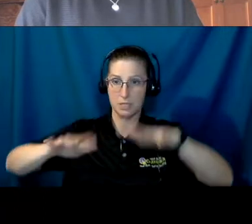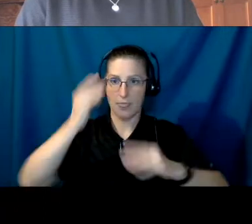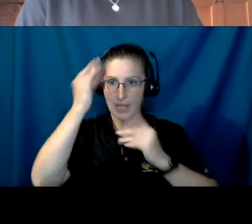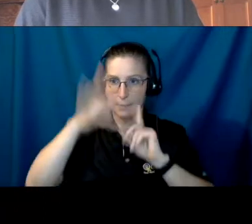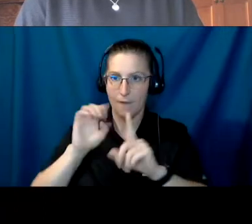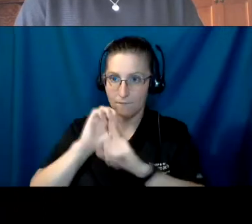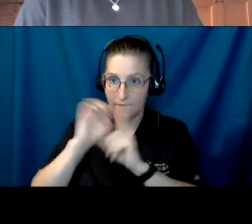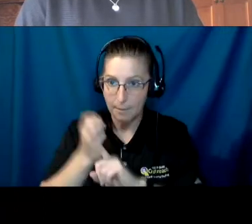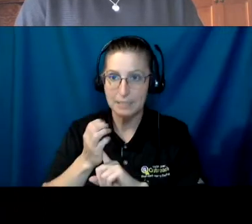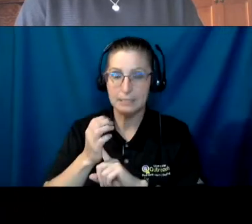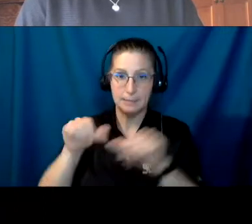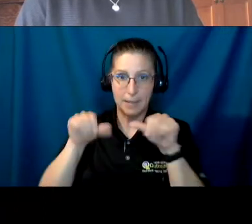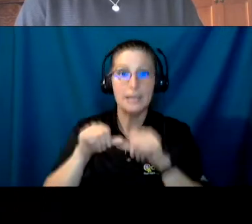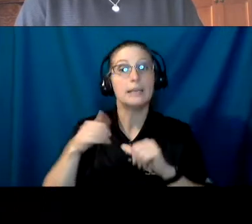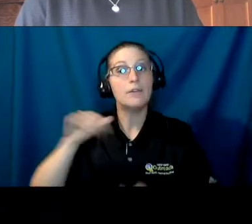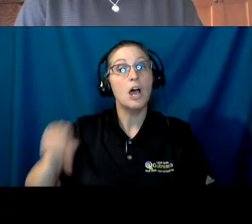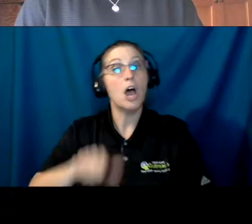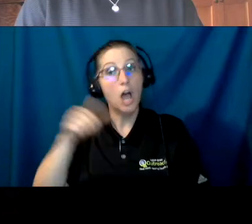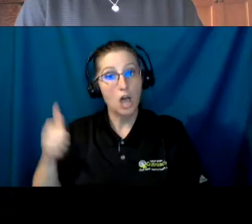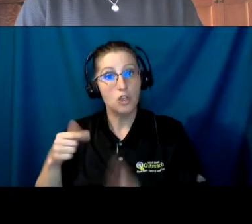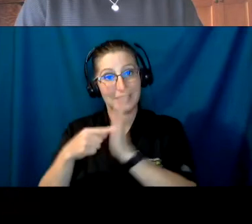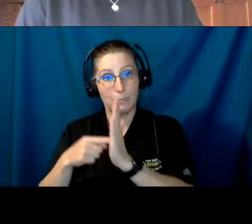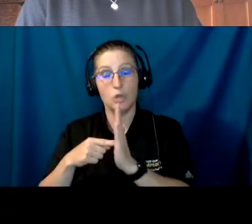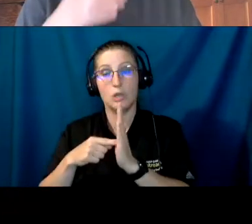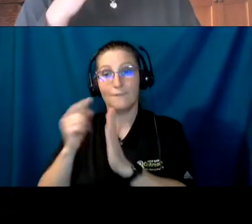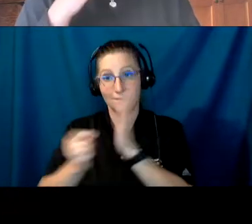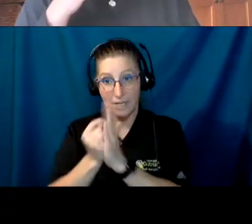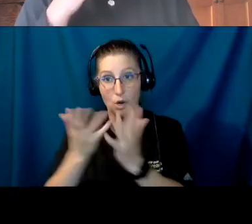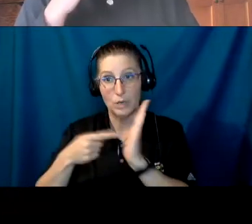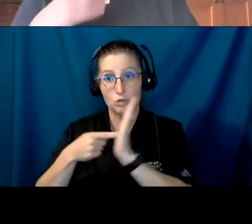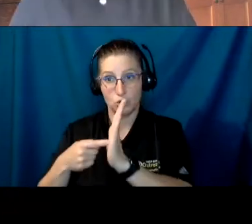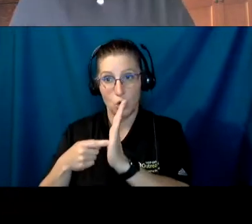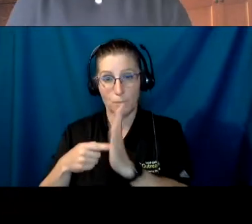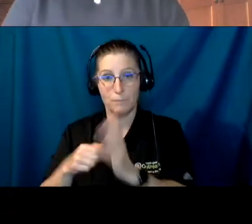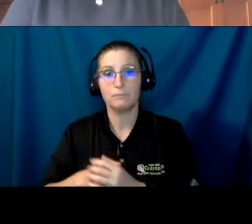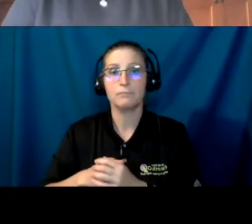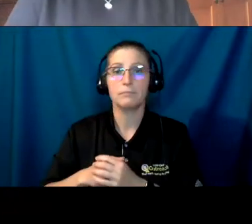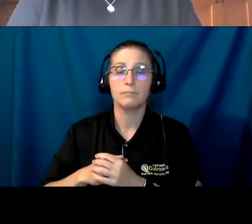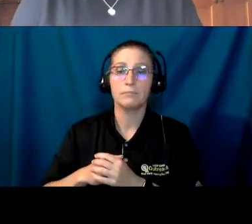space. I have an example now of a video I want to show you. This is a, this is a little